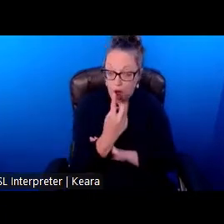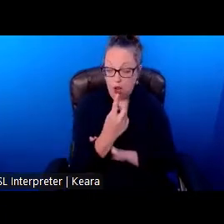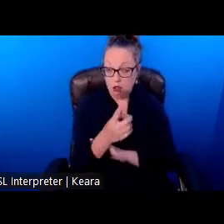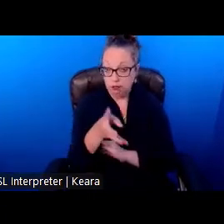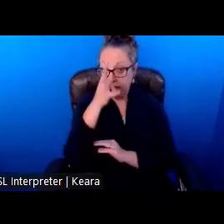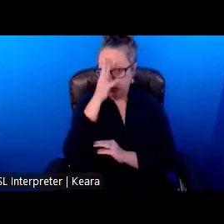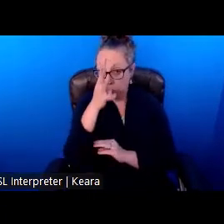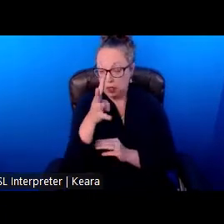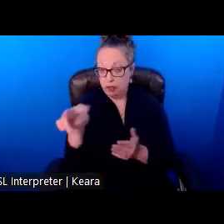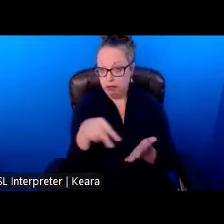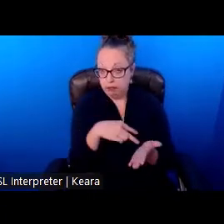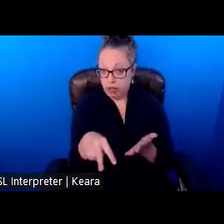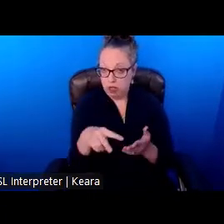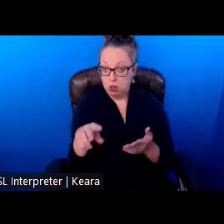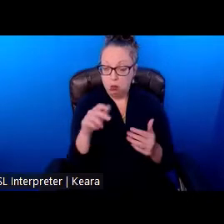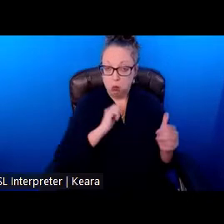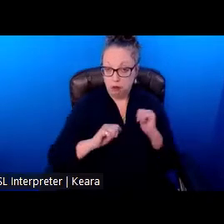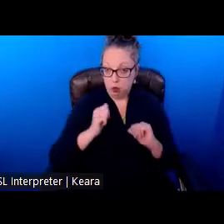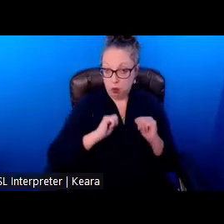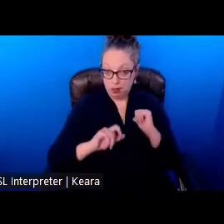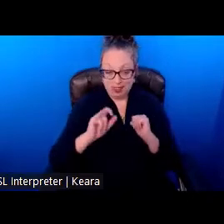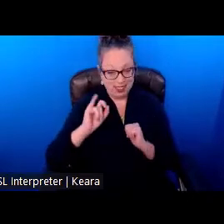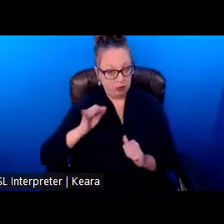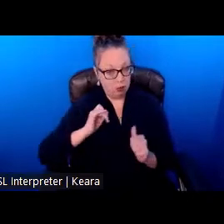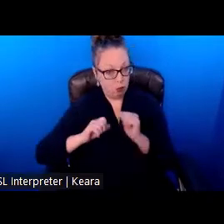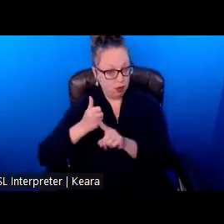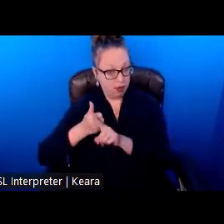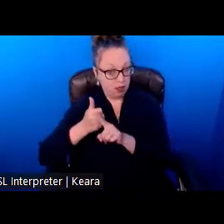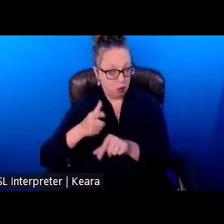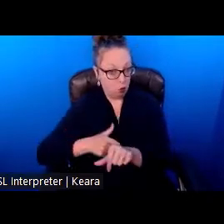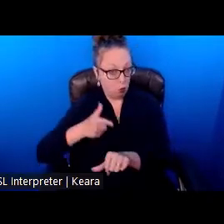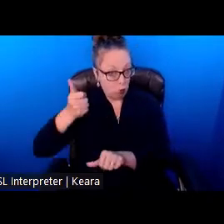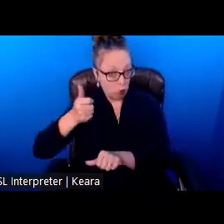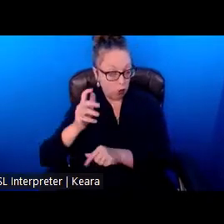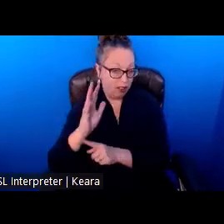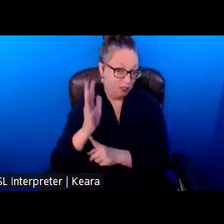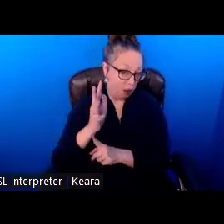If the performance being submitted is longer than 5 or 10 minutes, respectively, applicants